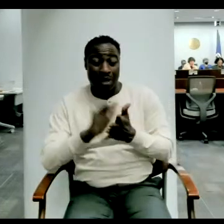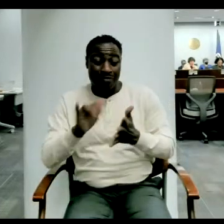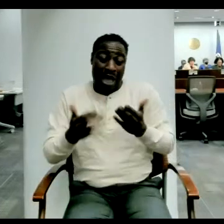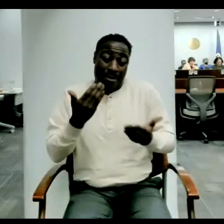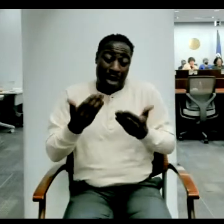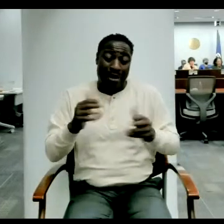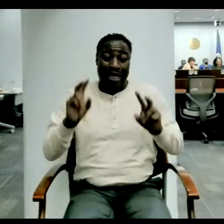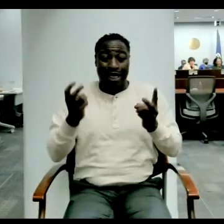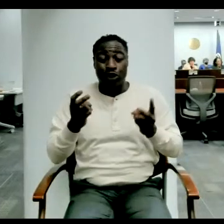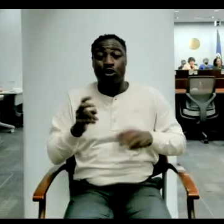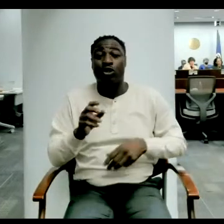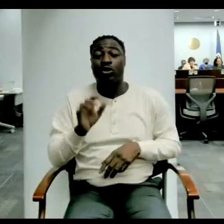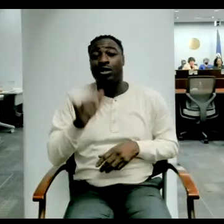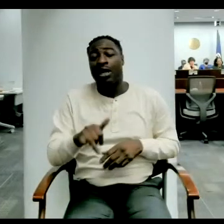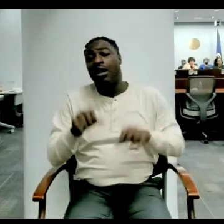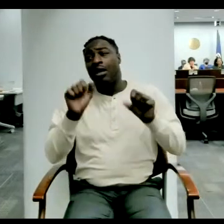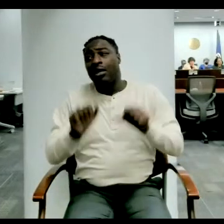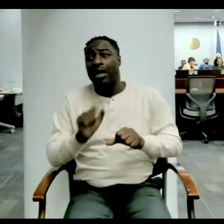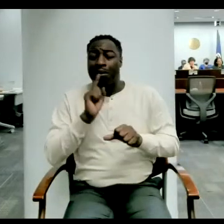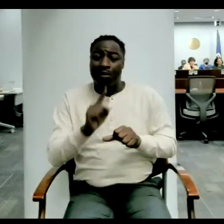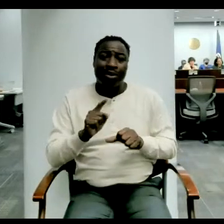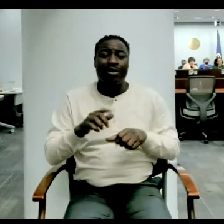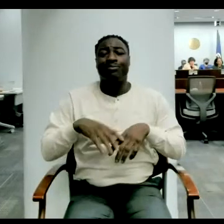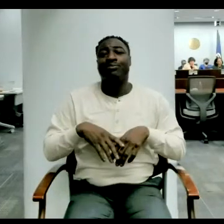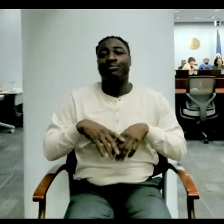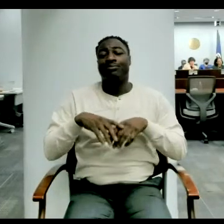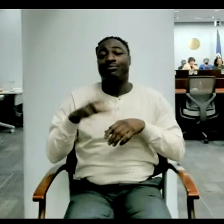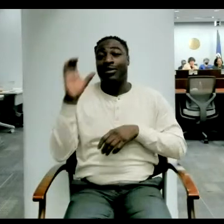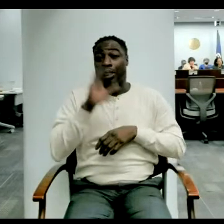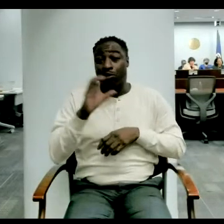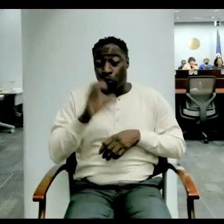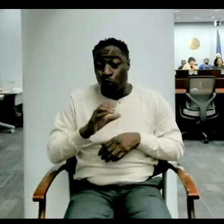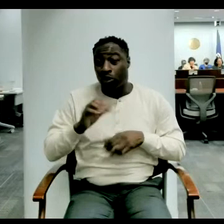that um, you know, can be explored through the hiring initiative, which I think is doing really